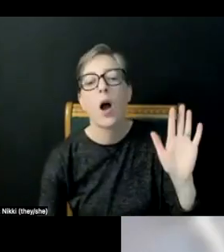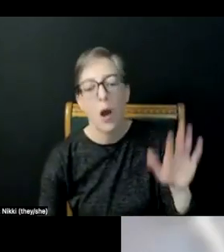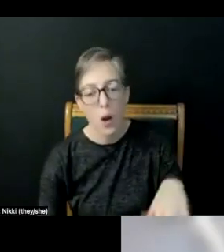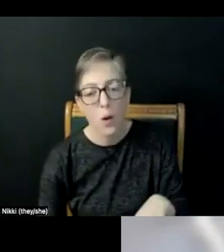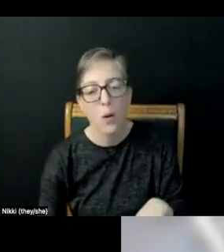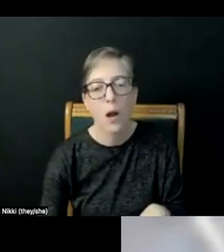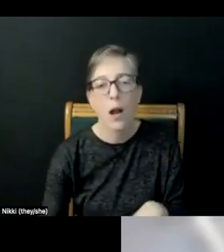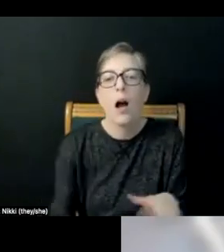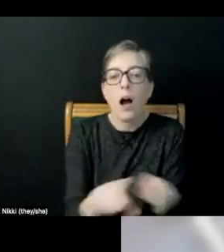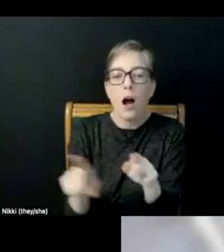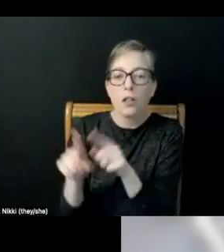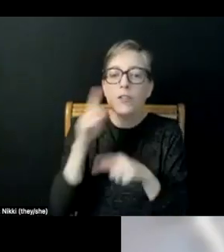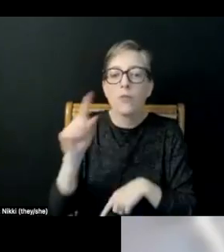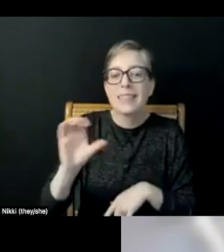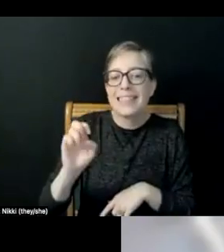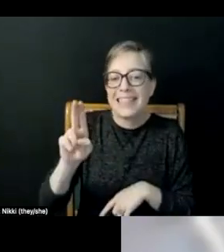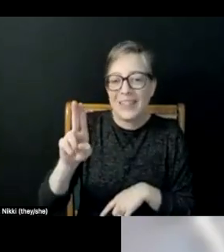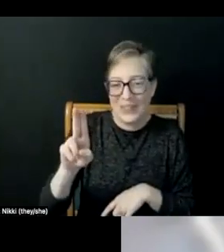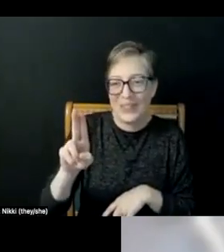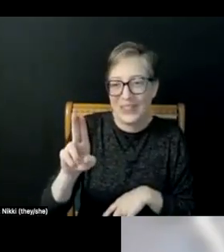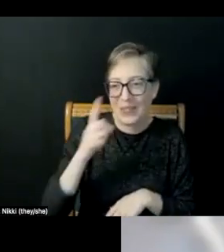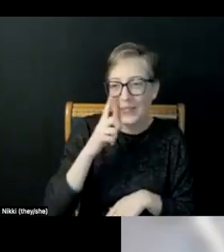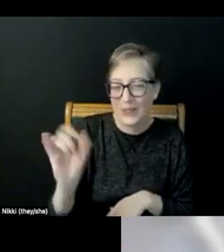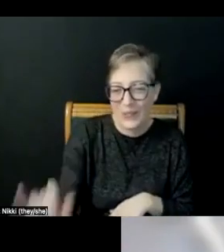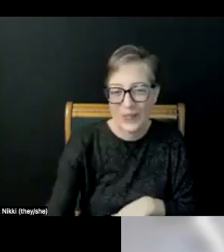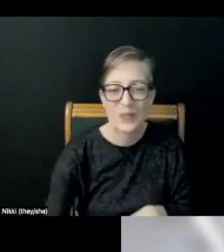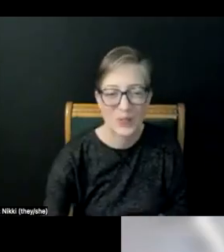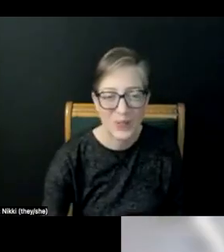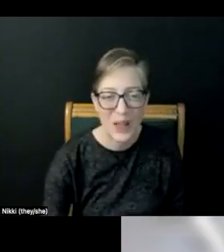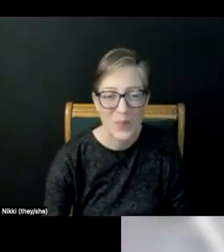the post-test. Thanks again.